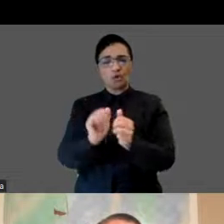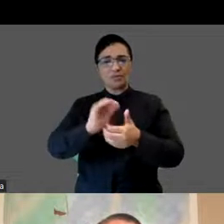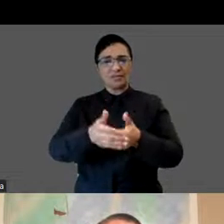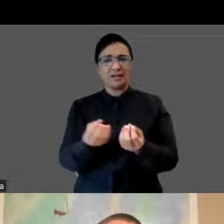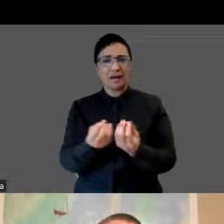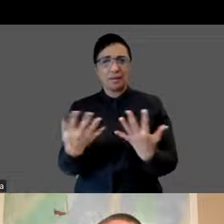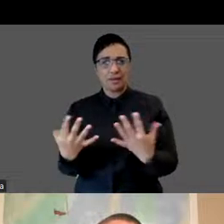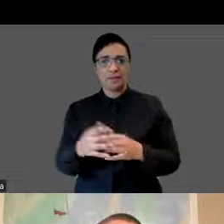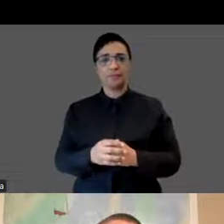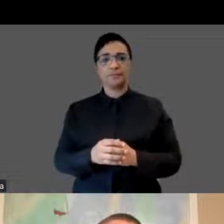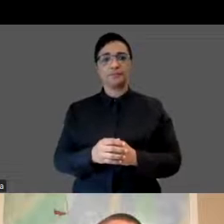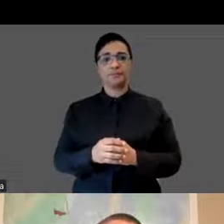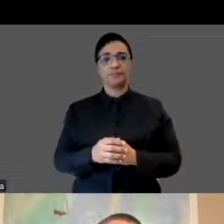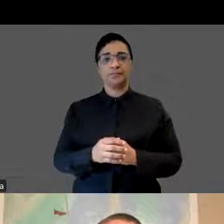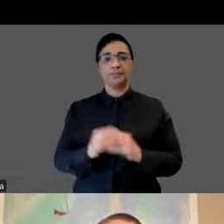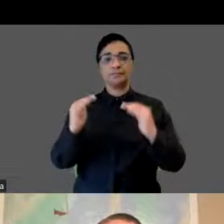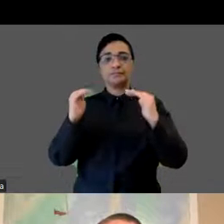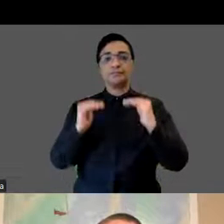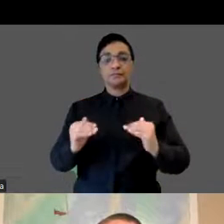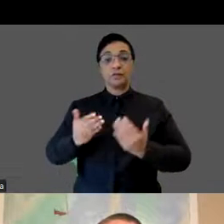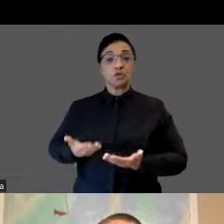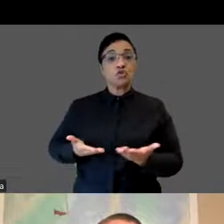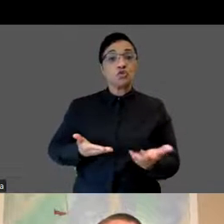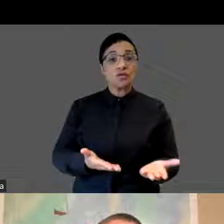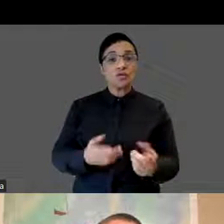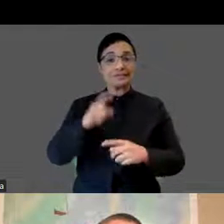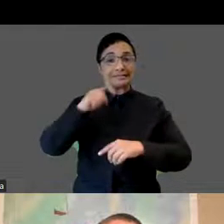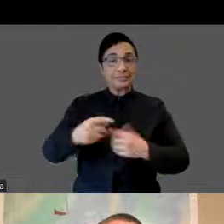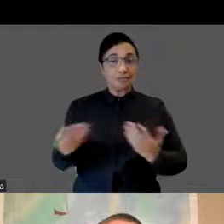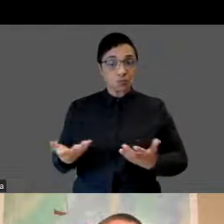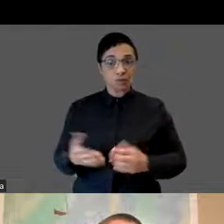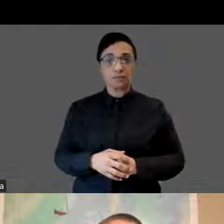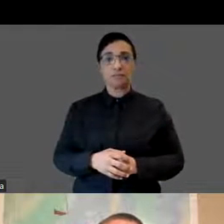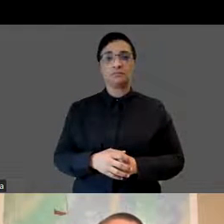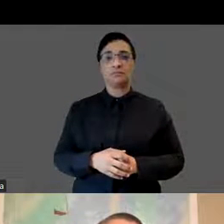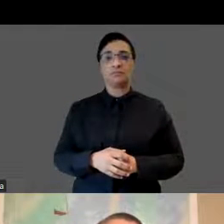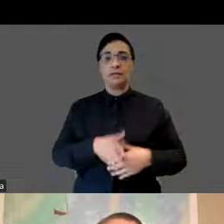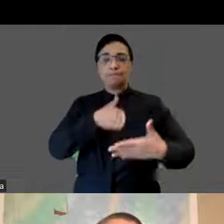In terms to access of services and needs, they mentioned difficulties accessing rights